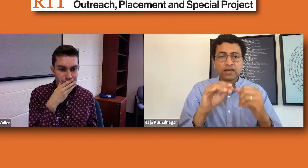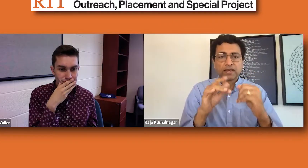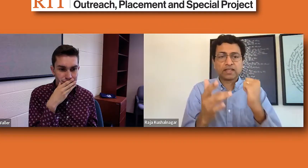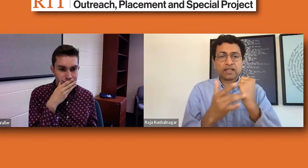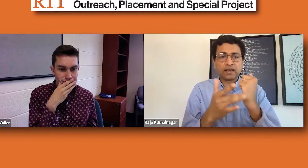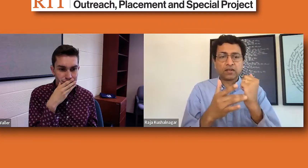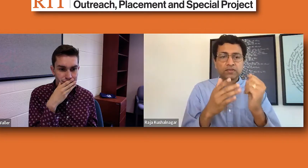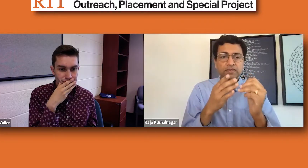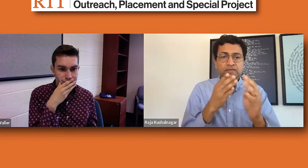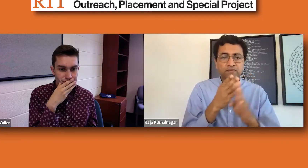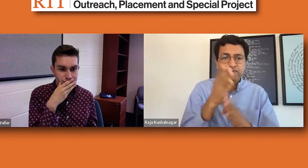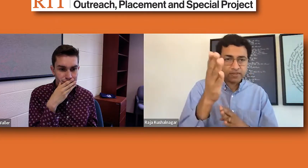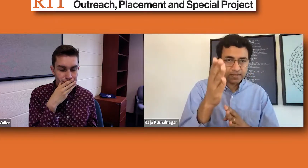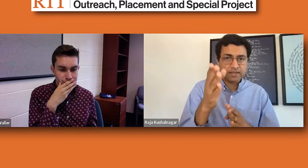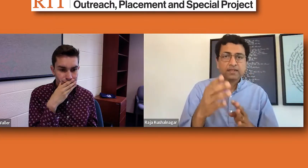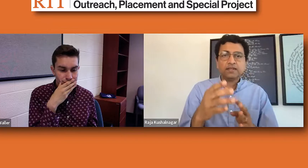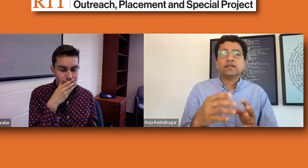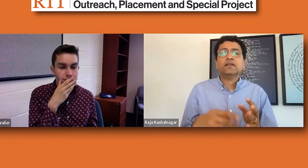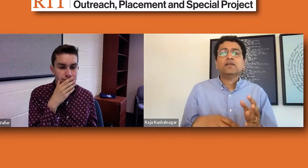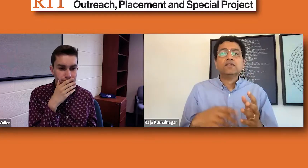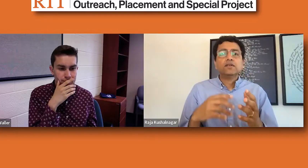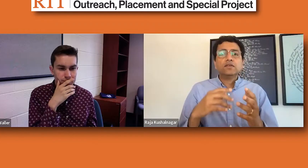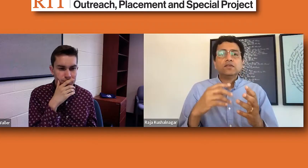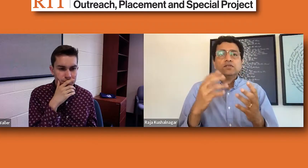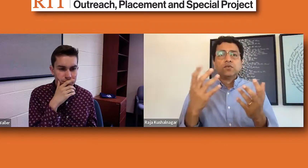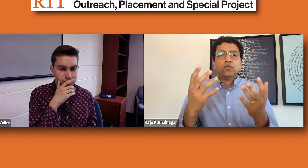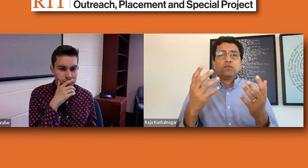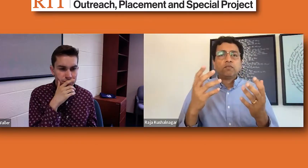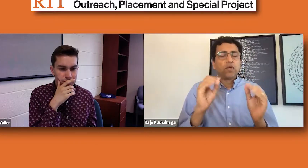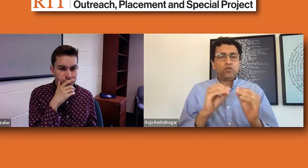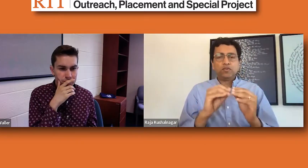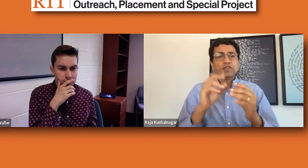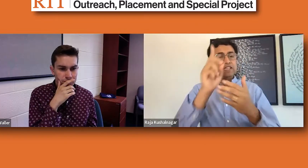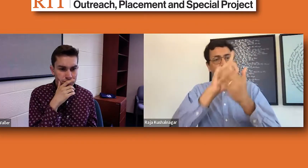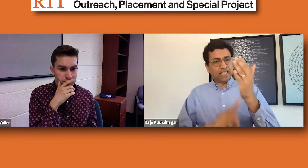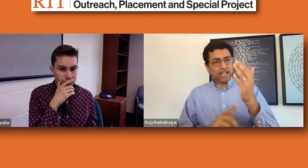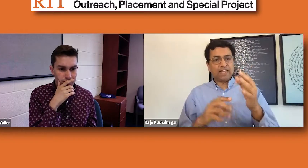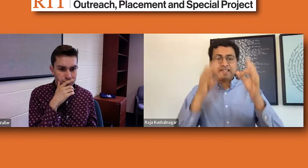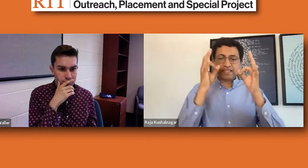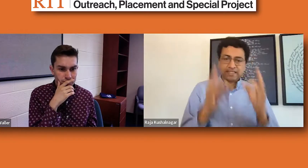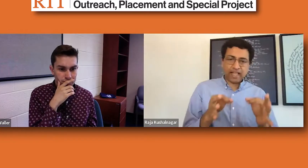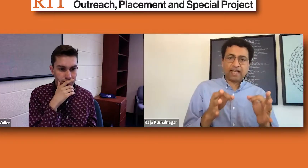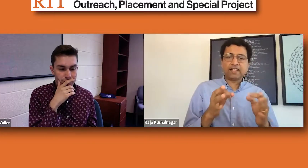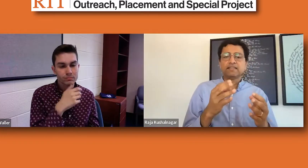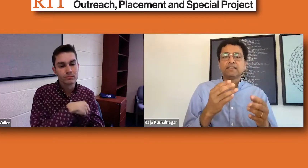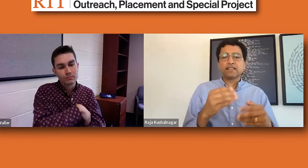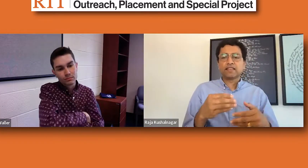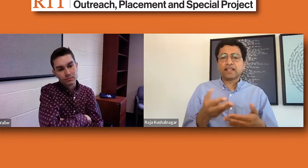a Deaf people were not considered in those developments.